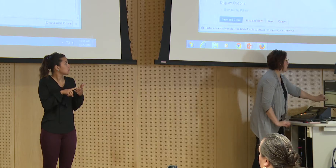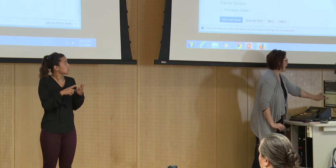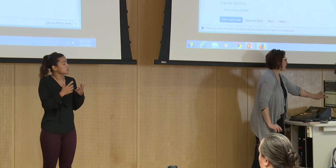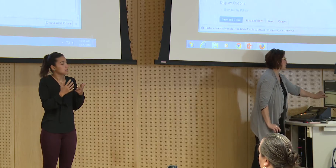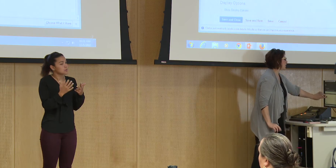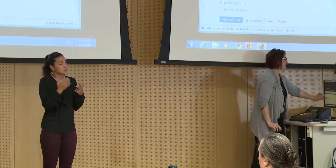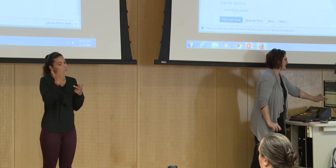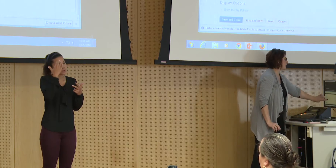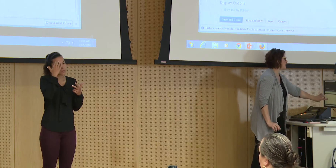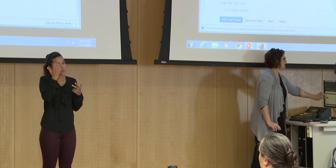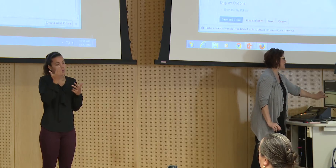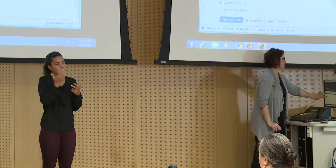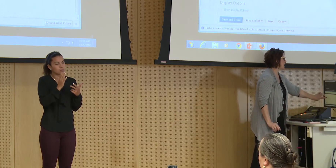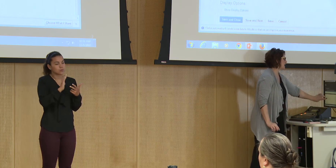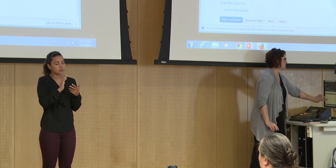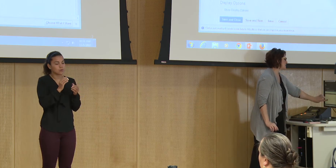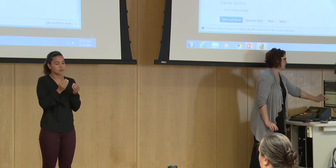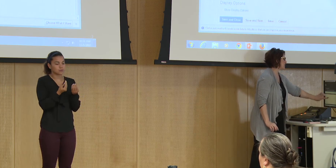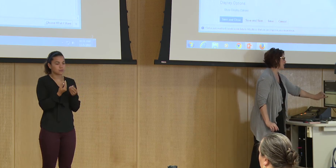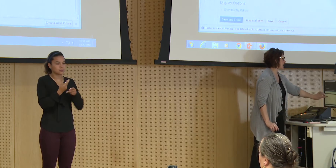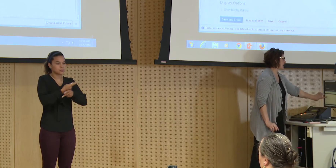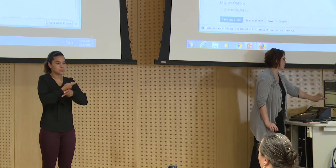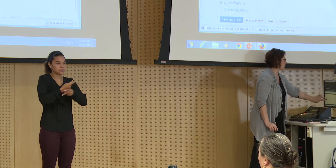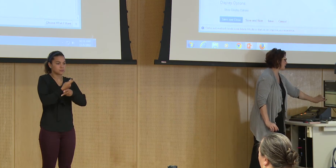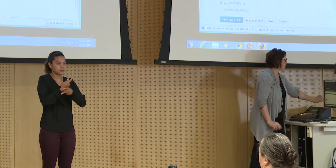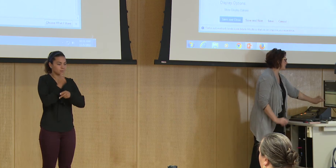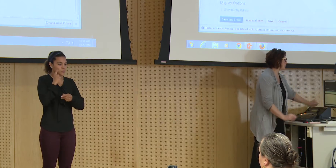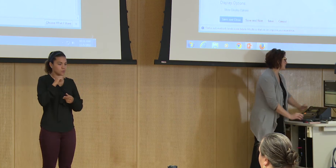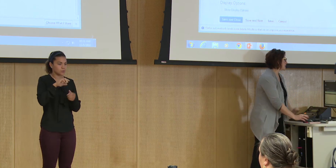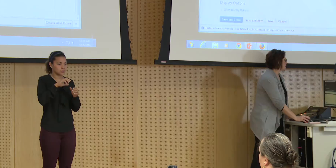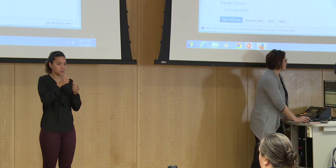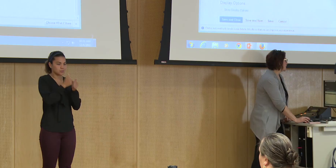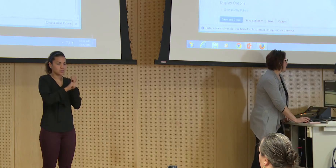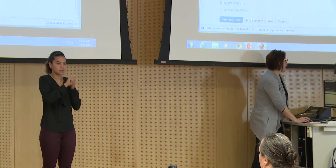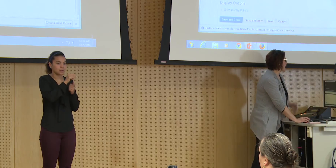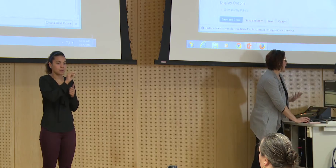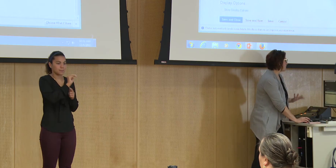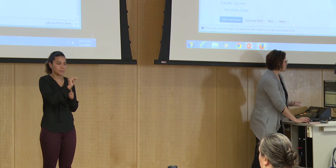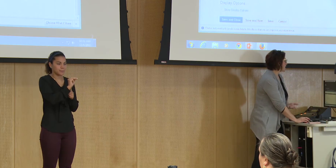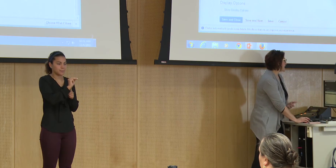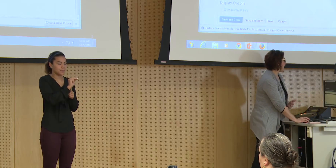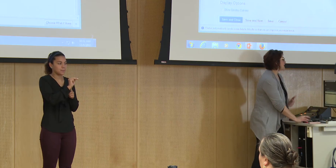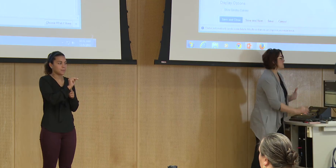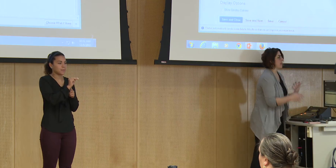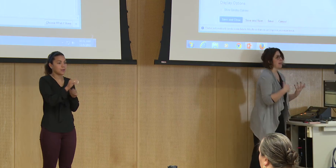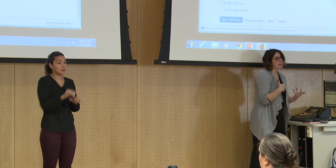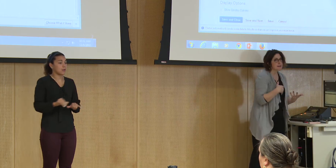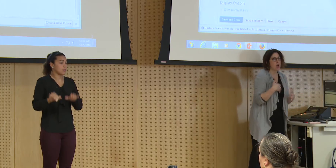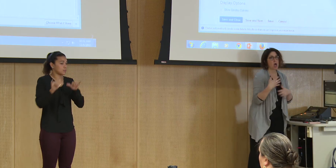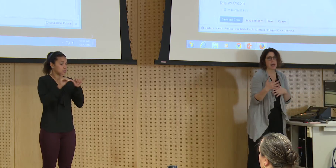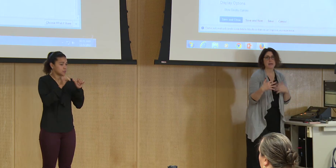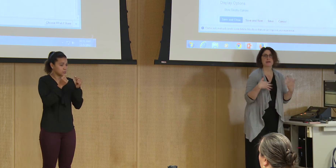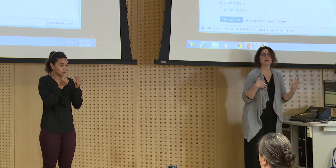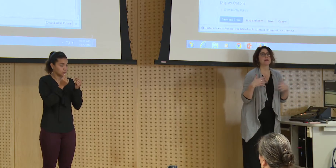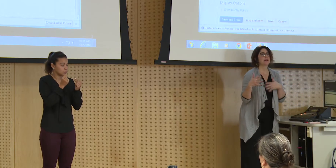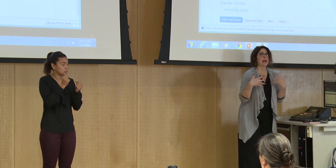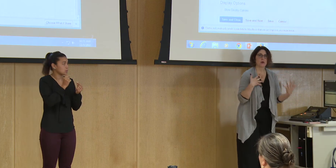how you want to calculate those items that are in that category. A common one, again, depending on how--